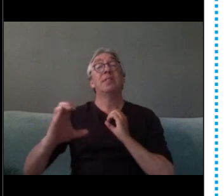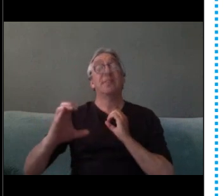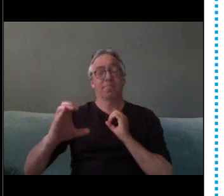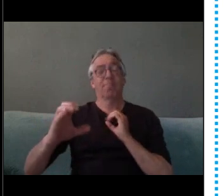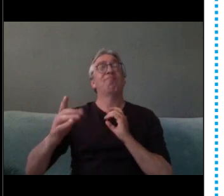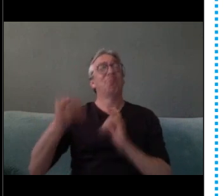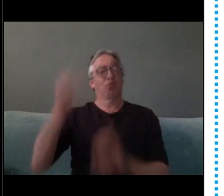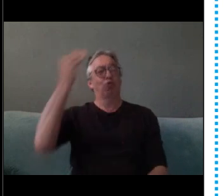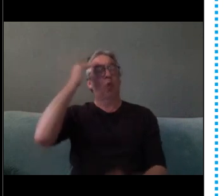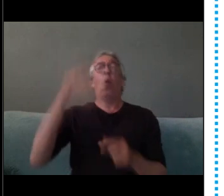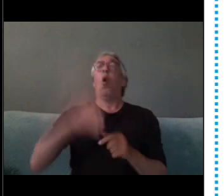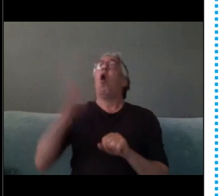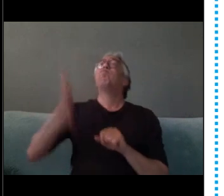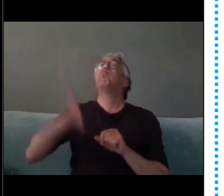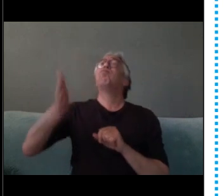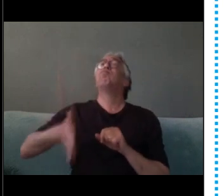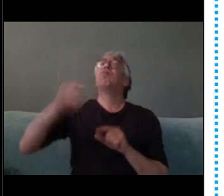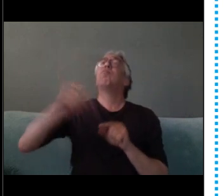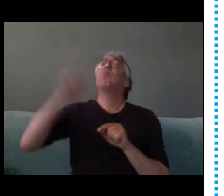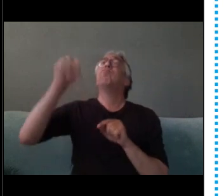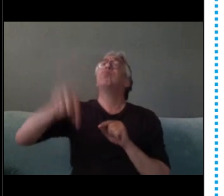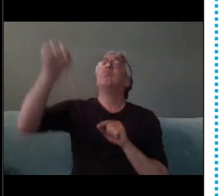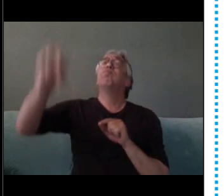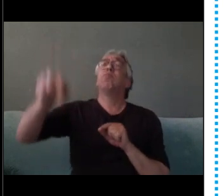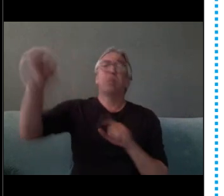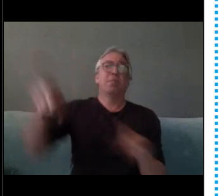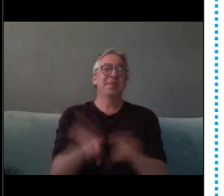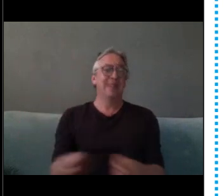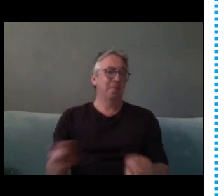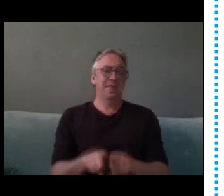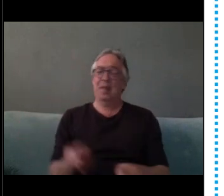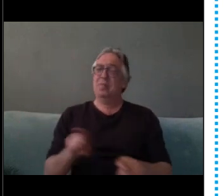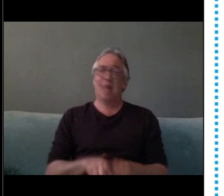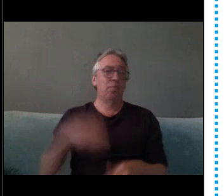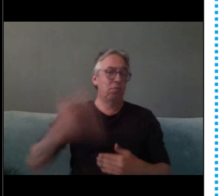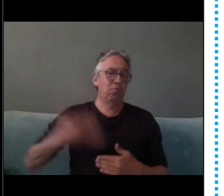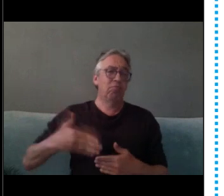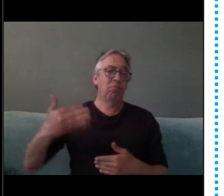Not all bus and coach services would go under this but specific lines